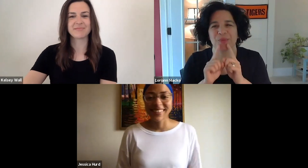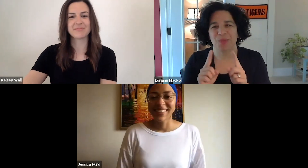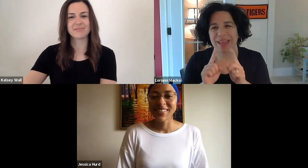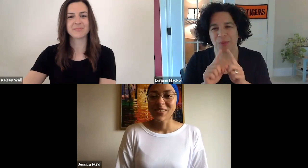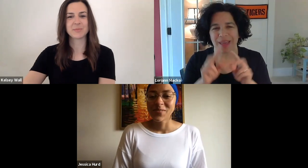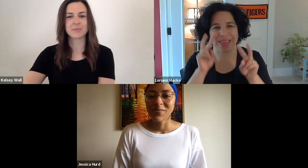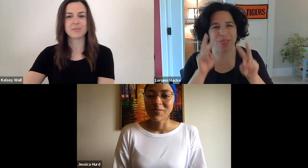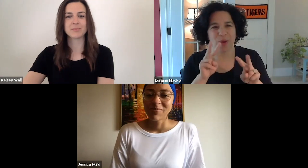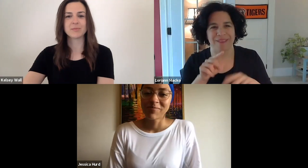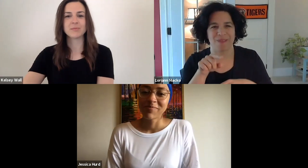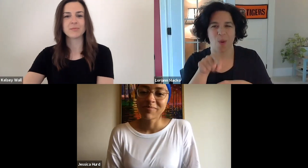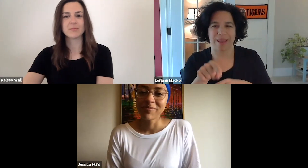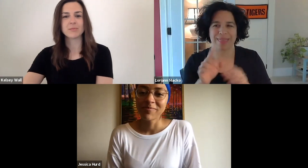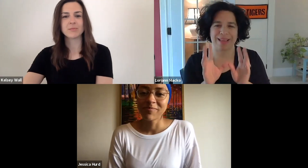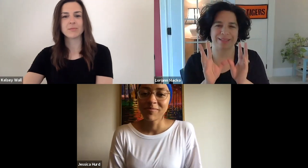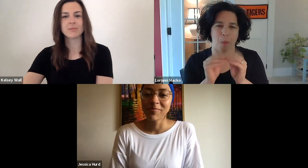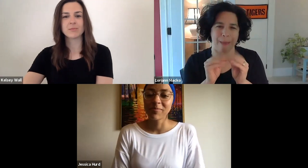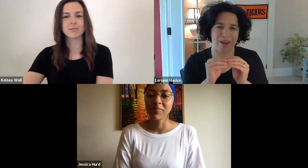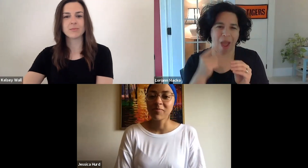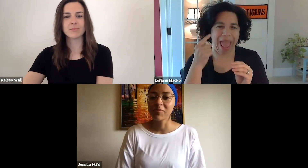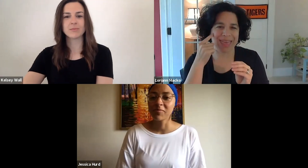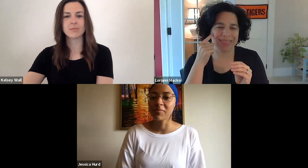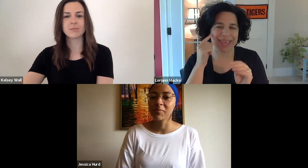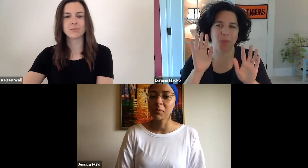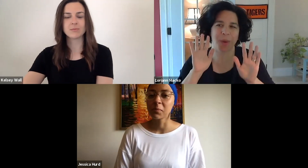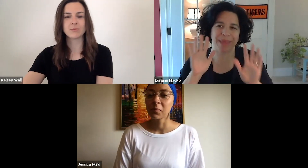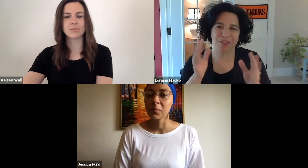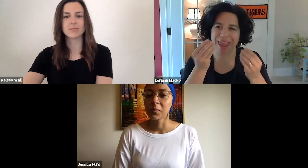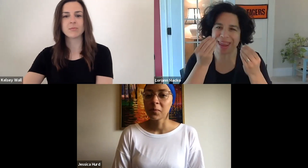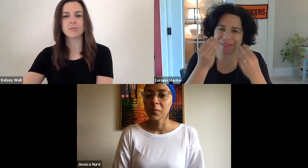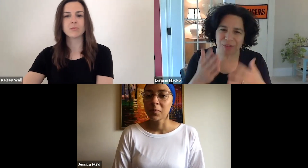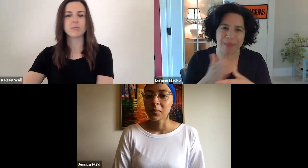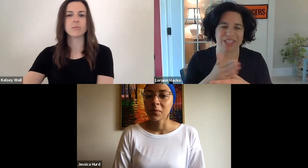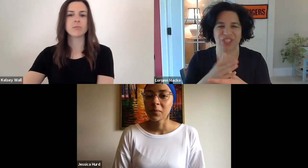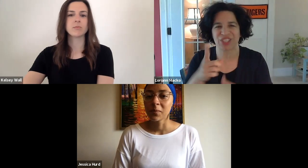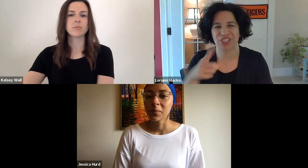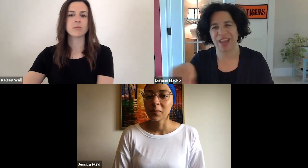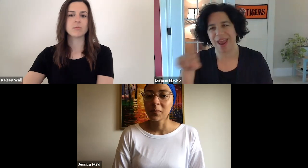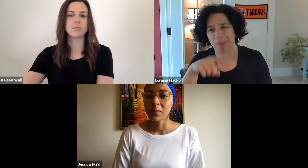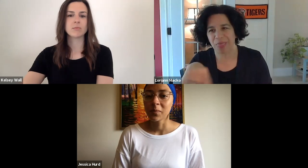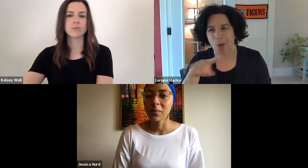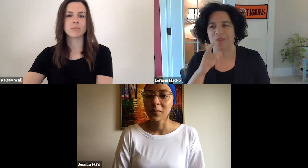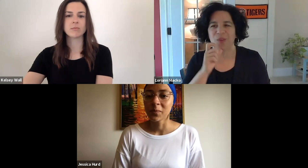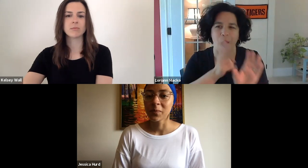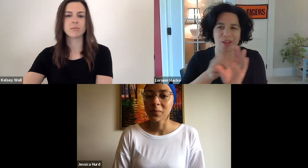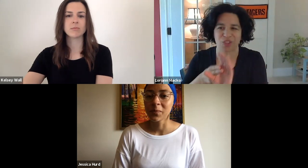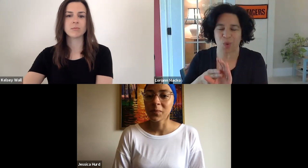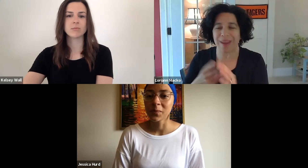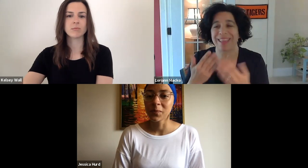I've been really looking forward to this webinar. I think that we have some wonderful information to share for all of you that could join us,